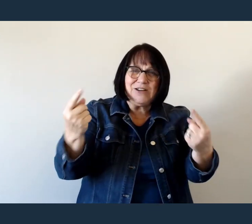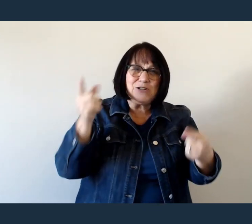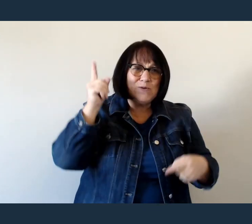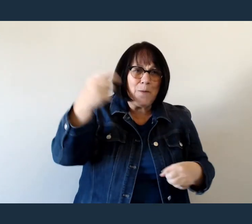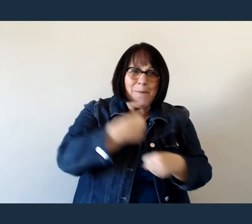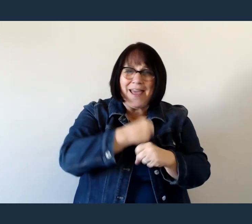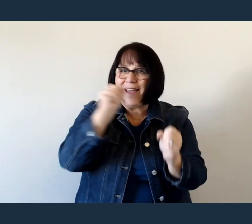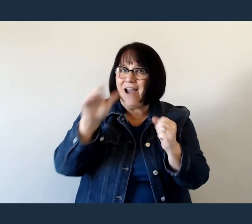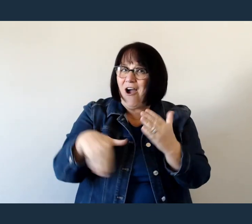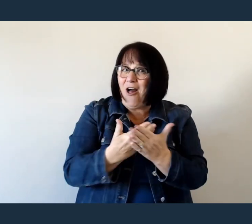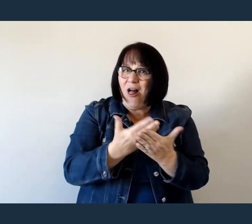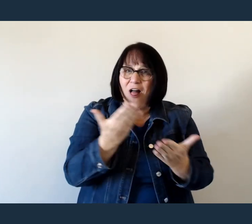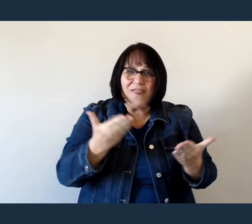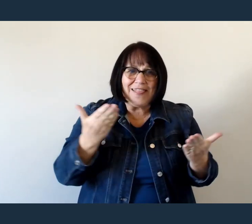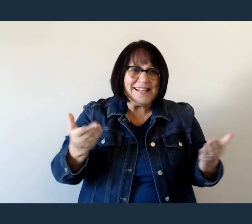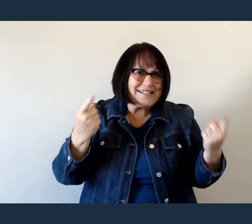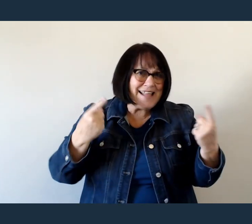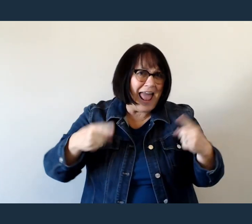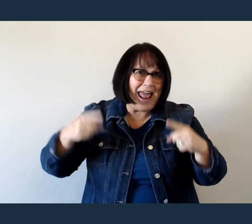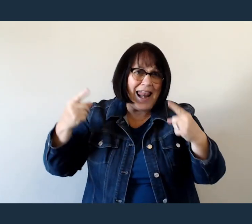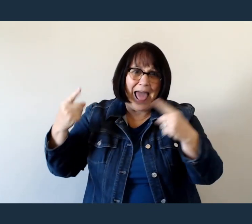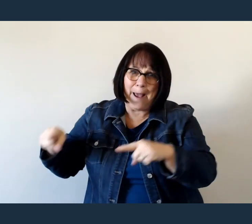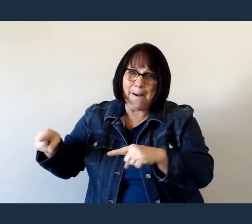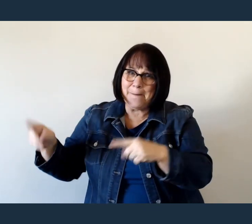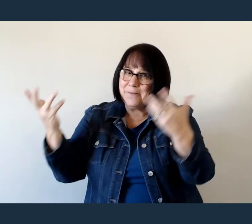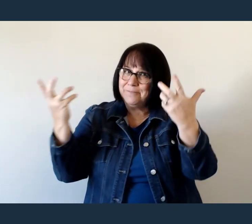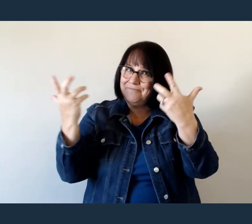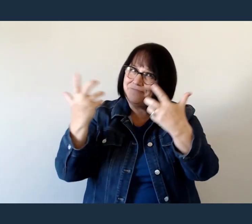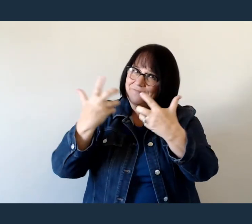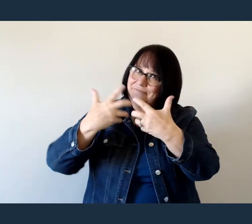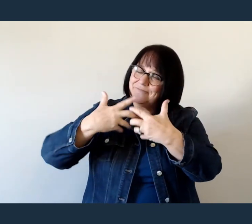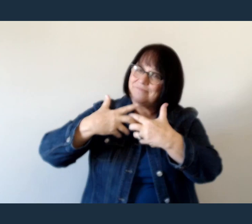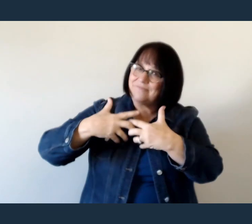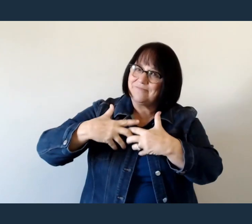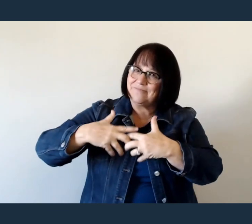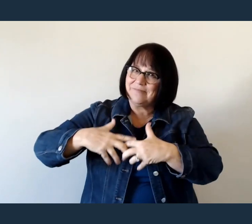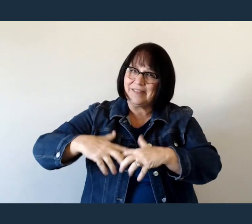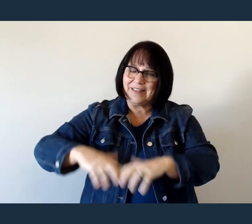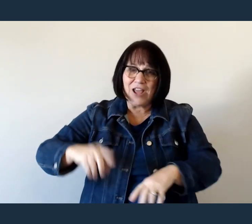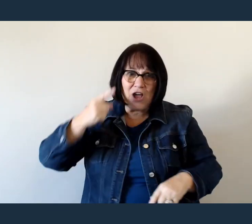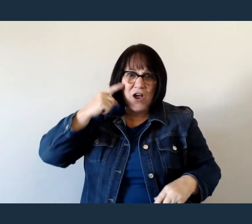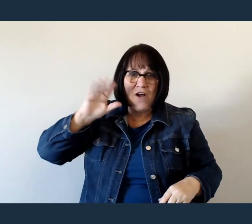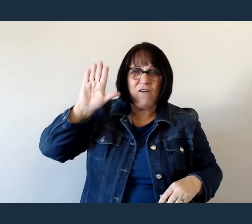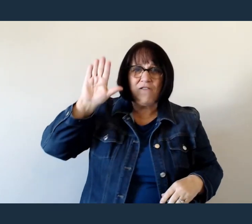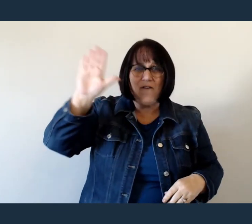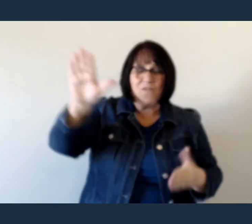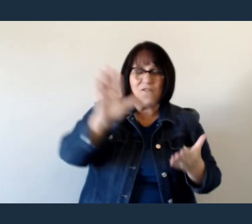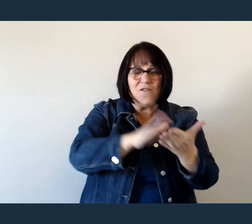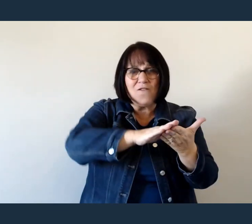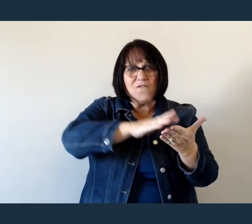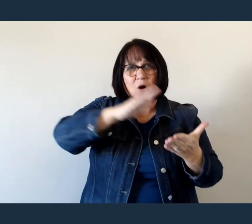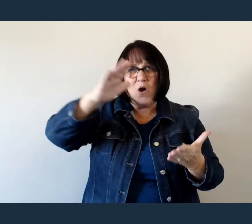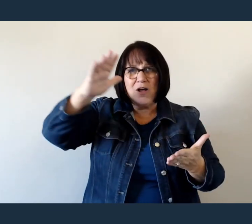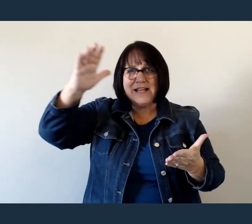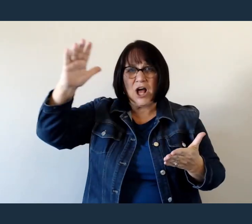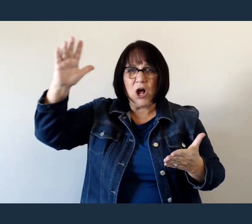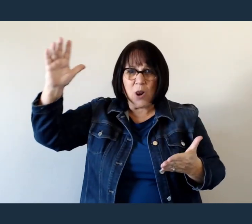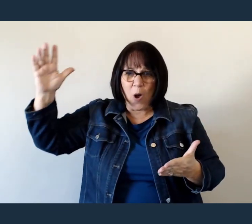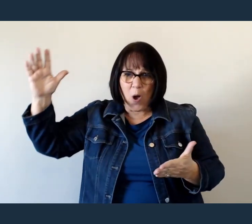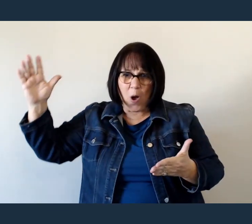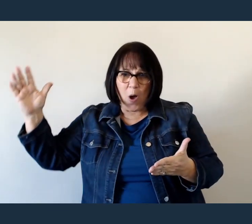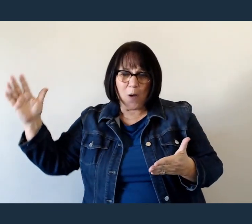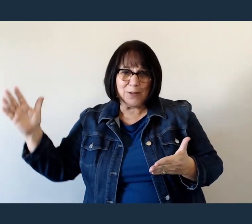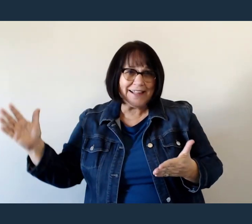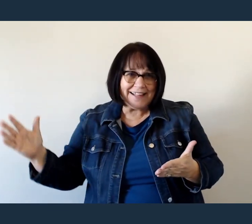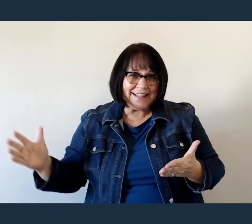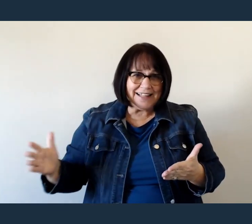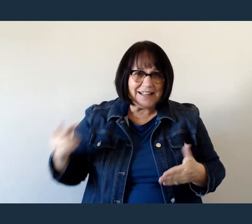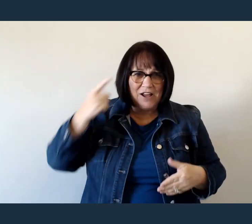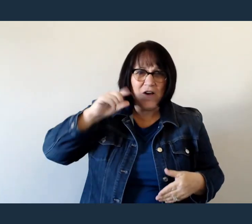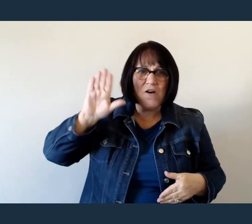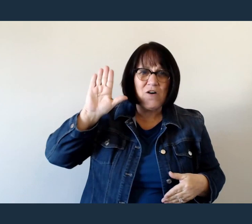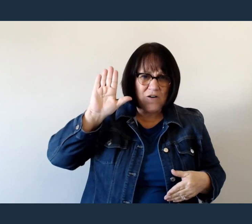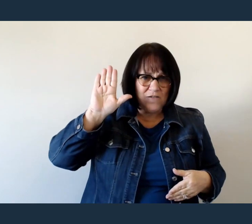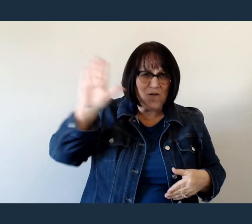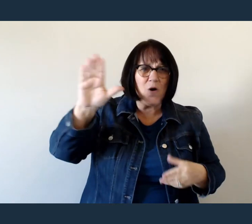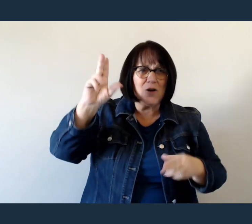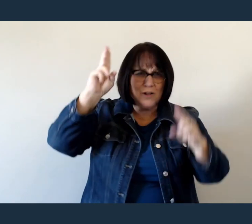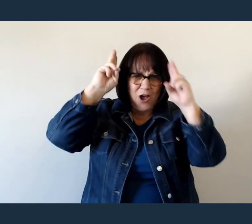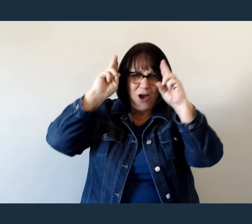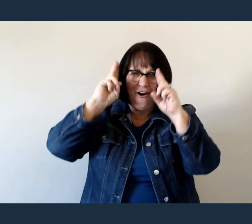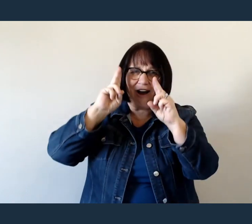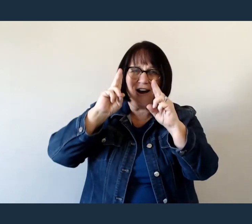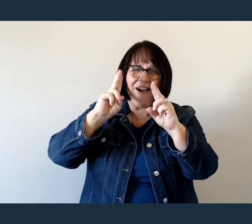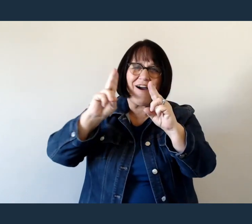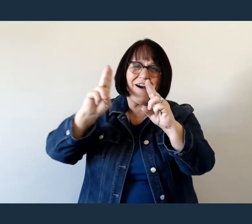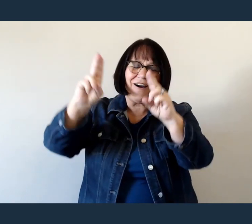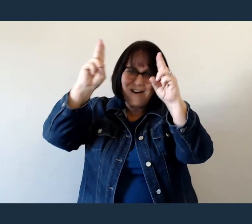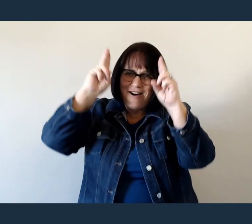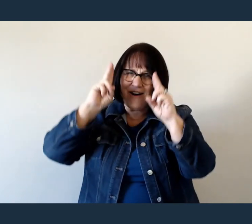You make all things work together For Your glory and for Your name